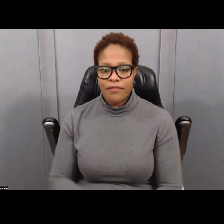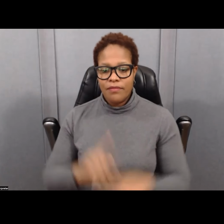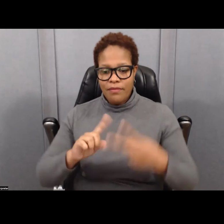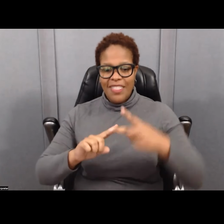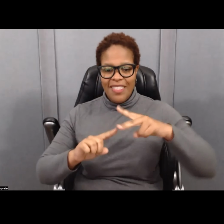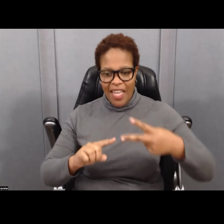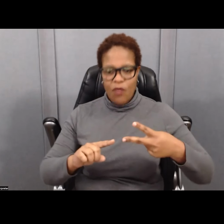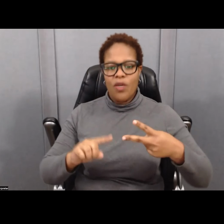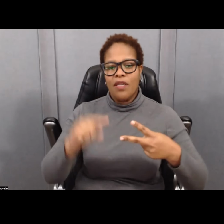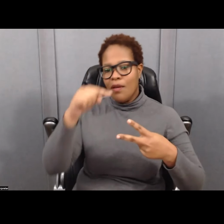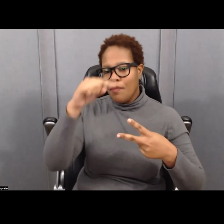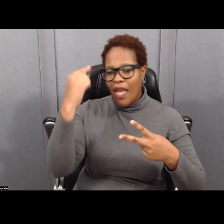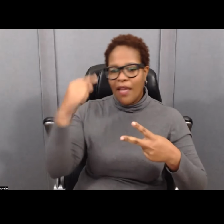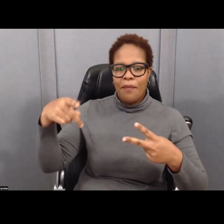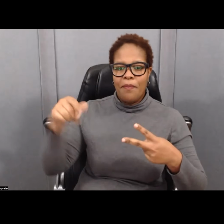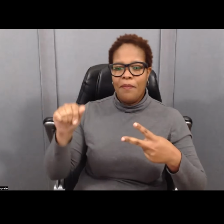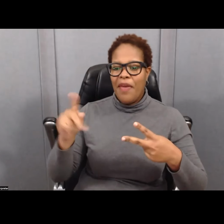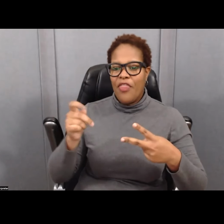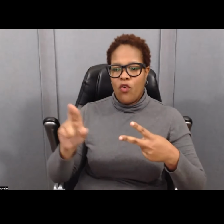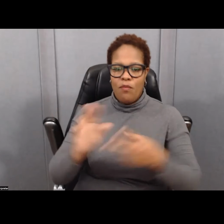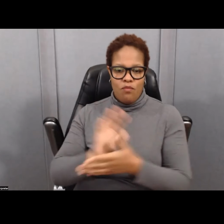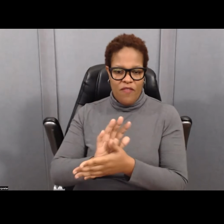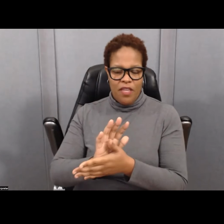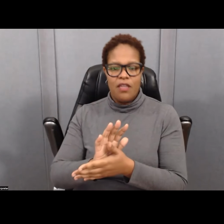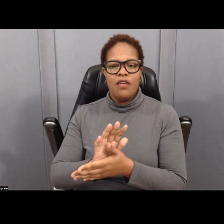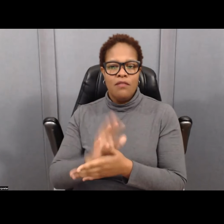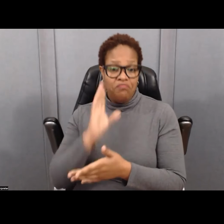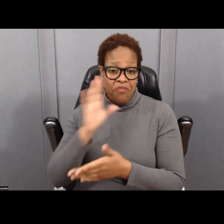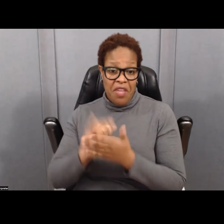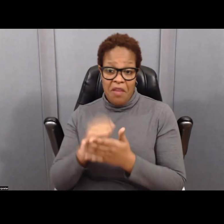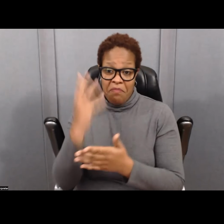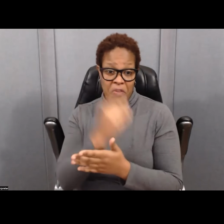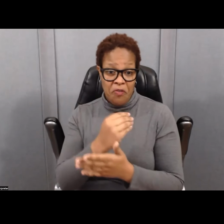and "Black Panther," it was beautiful blackness all on that screen.